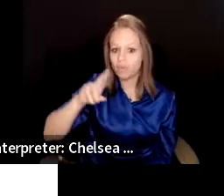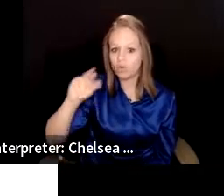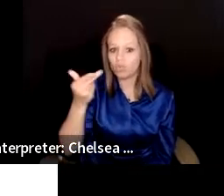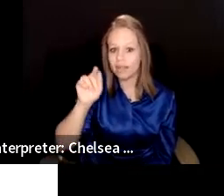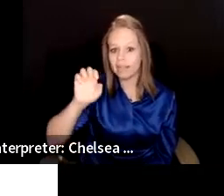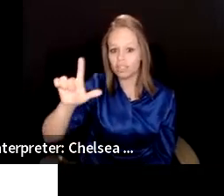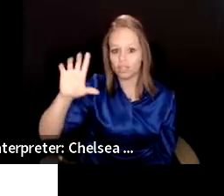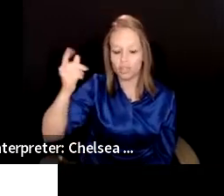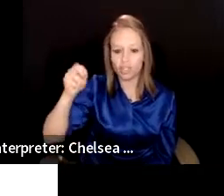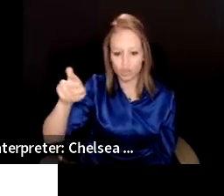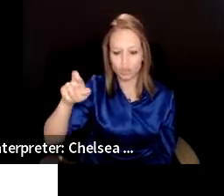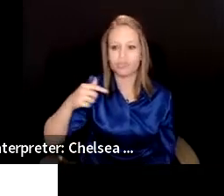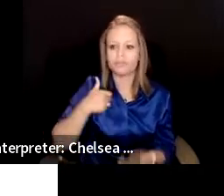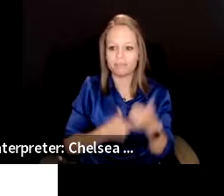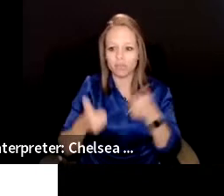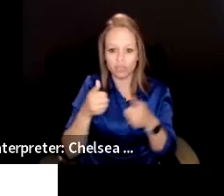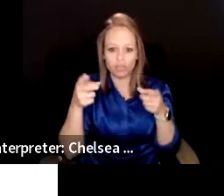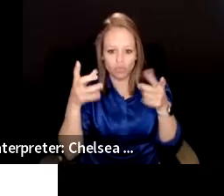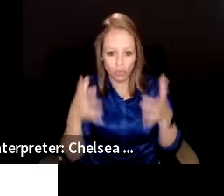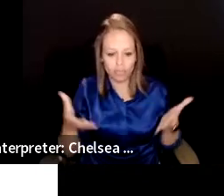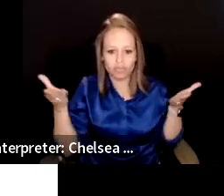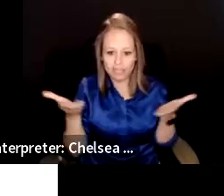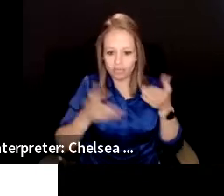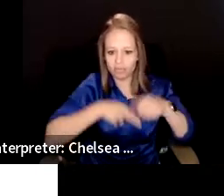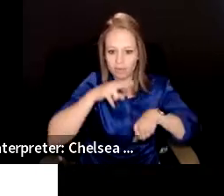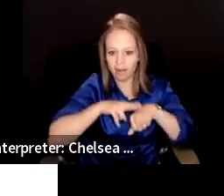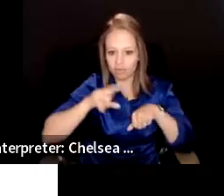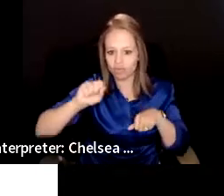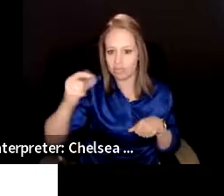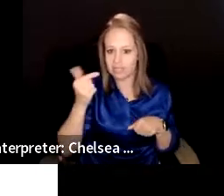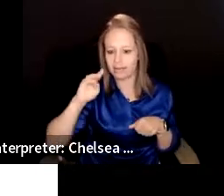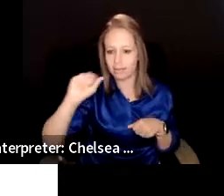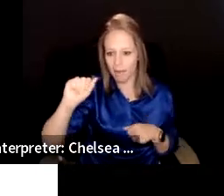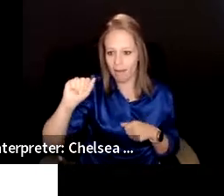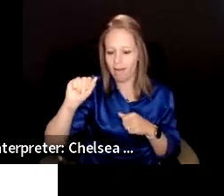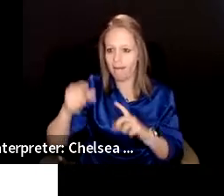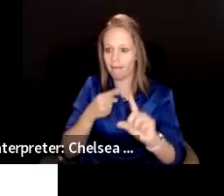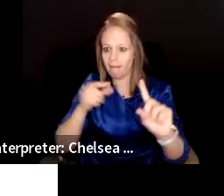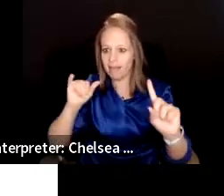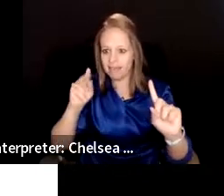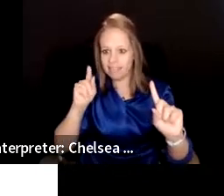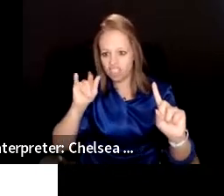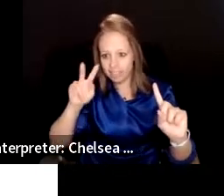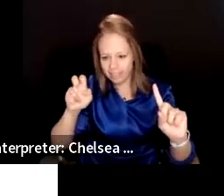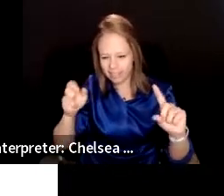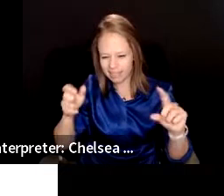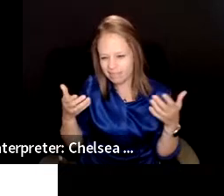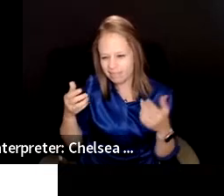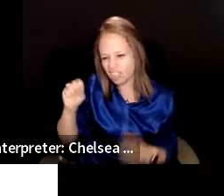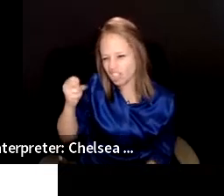and I'm a senior director at the national stigma initiative